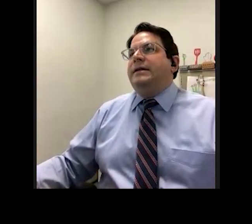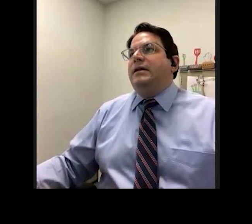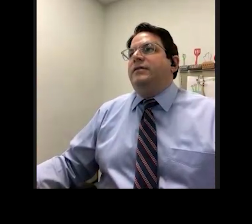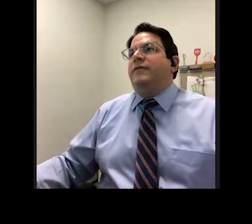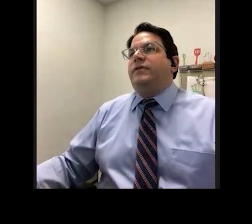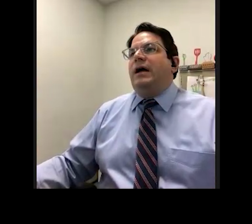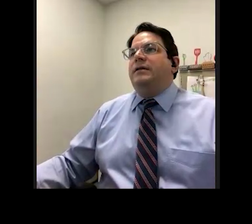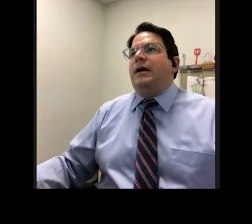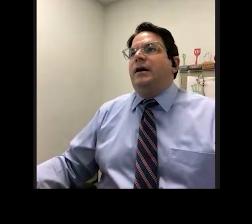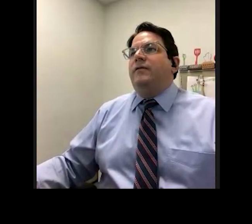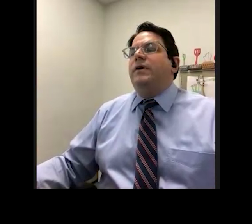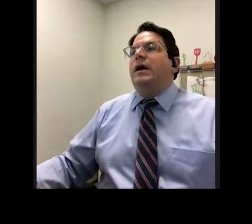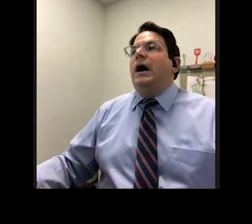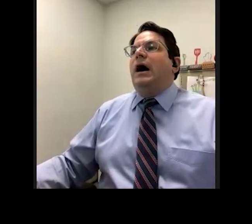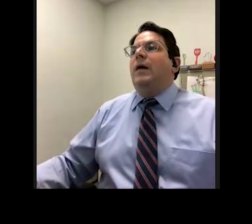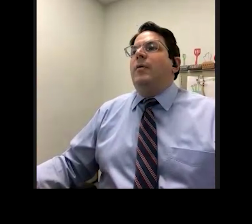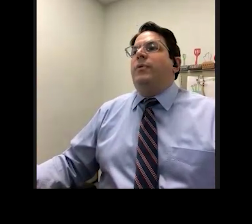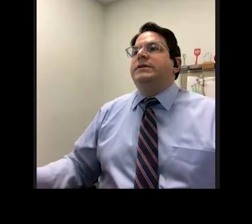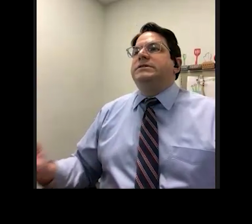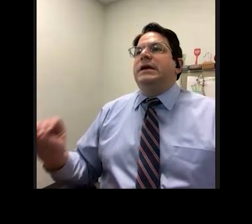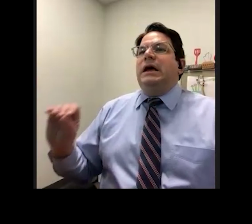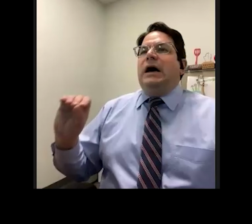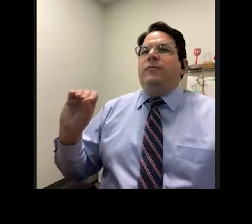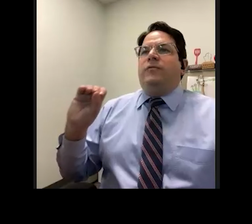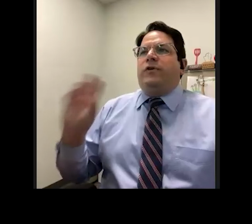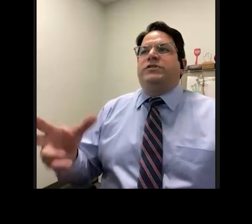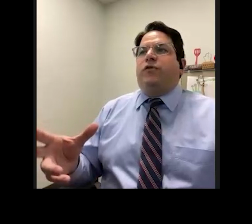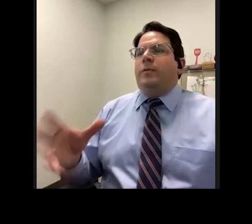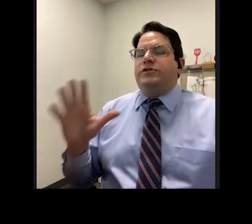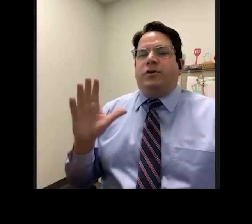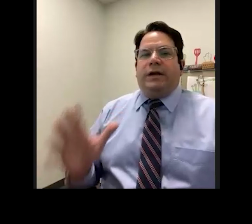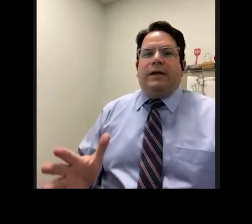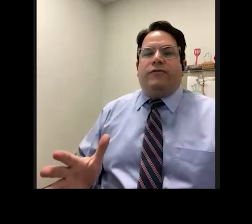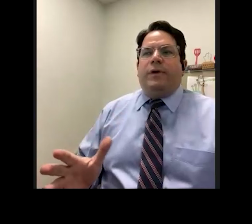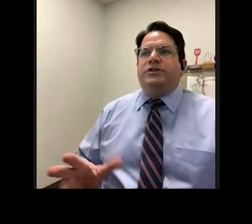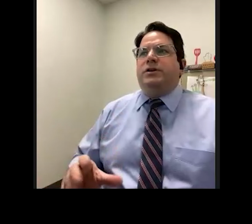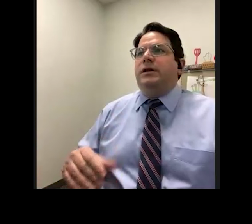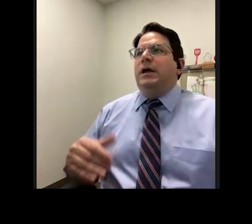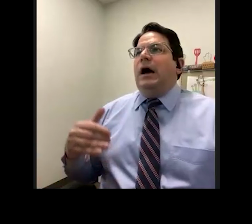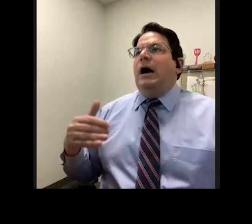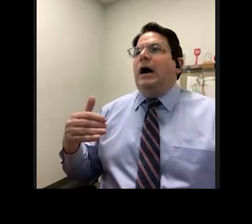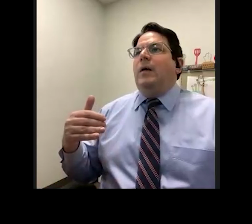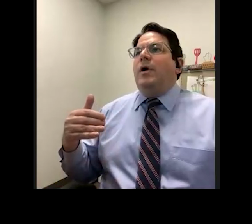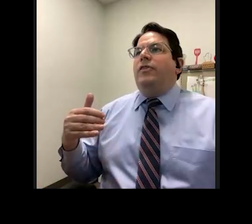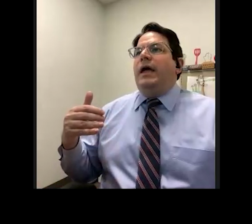at identitytheft.gov. But first and foremost, you're going to get information.